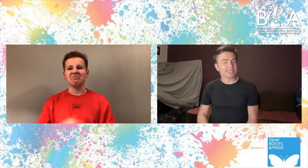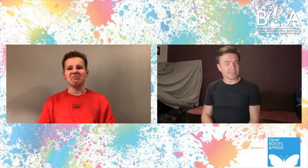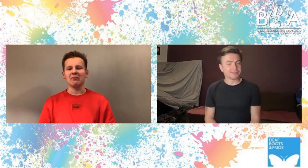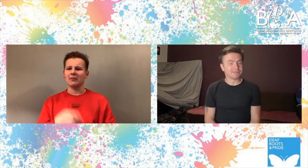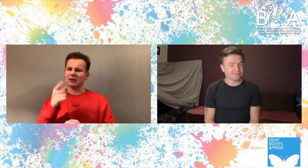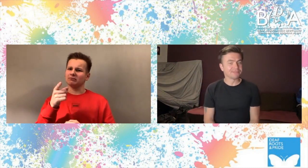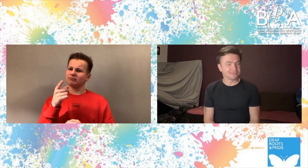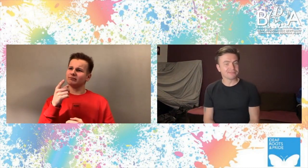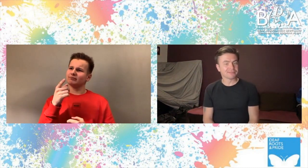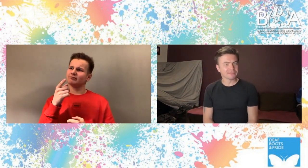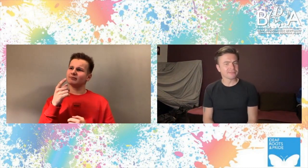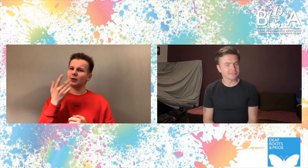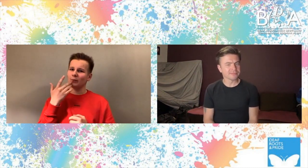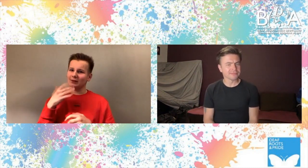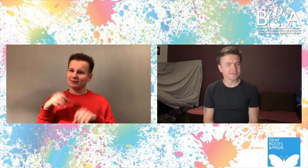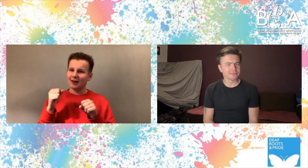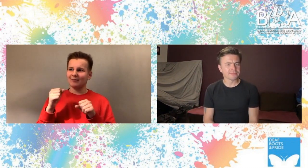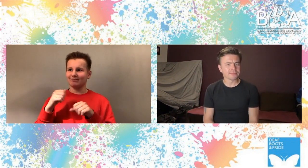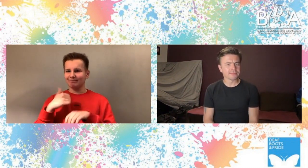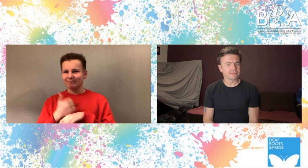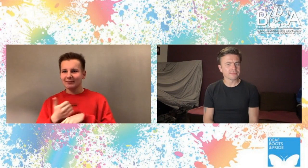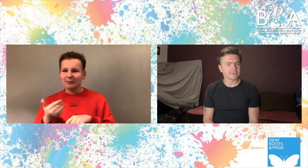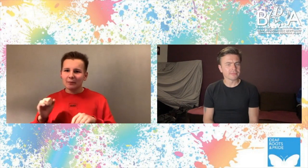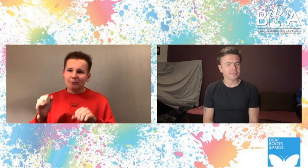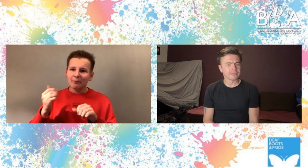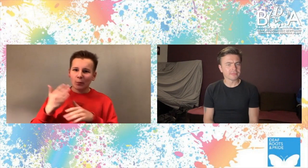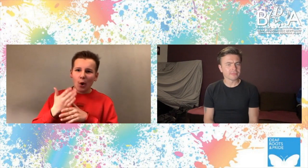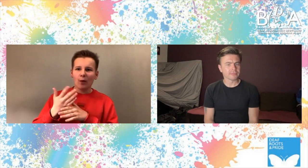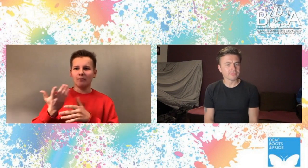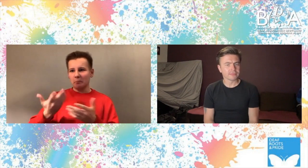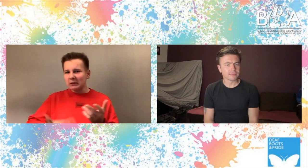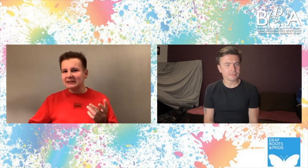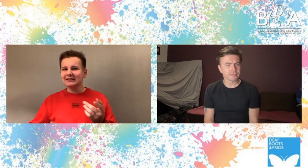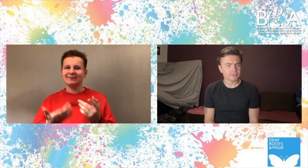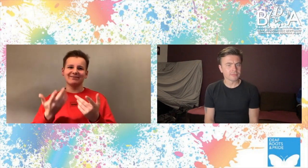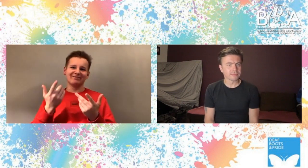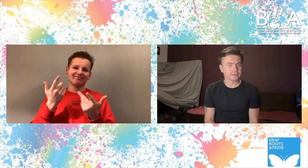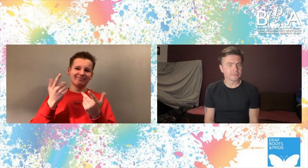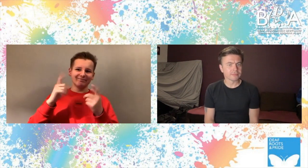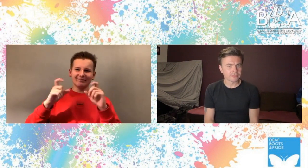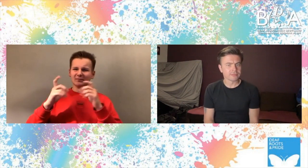So when did you start setting up your own photography business and